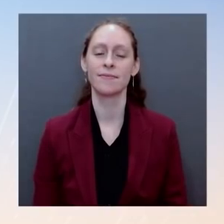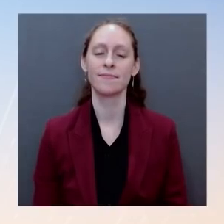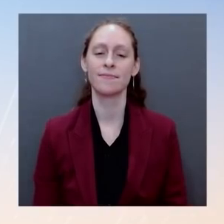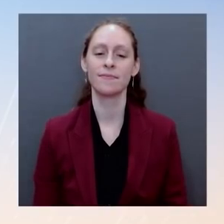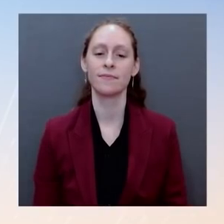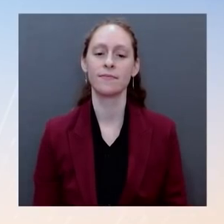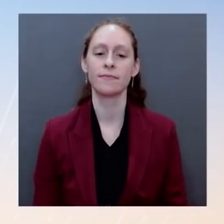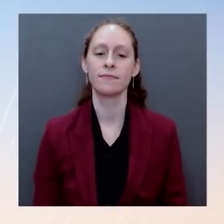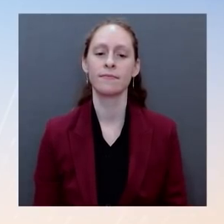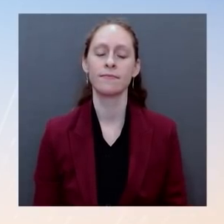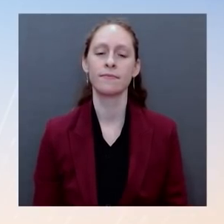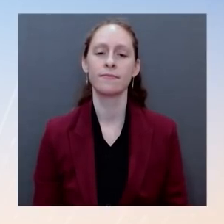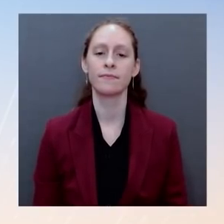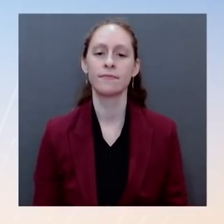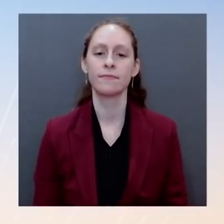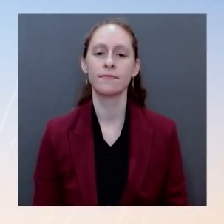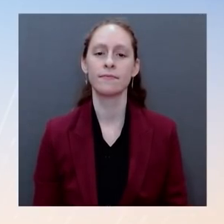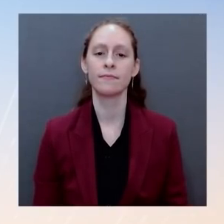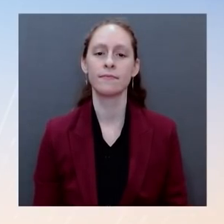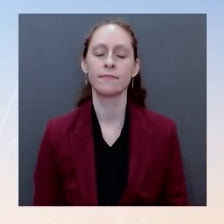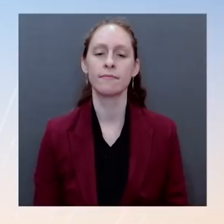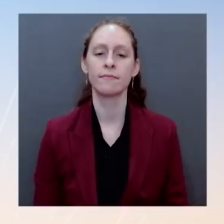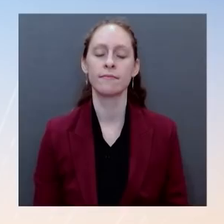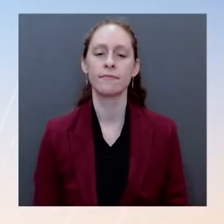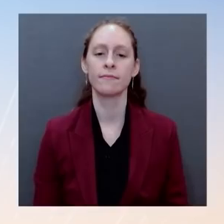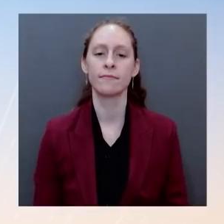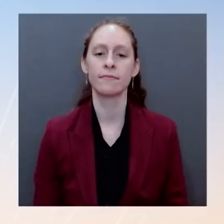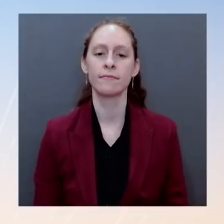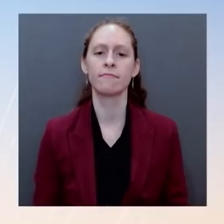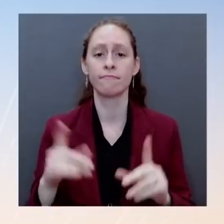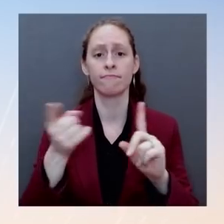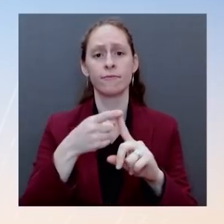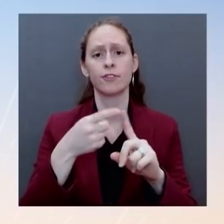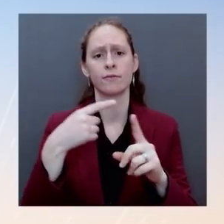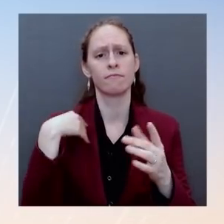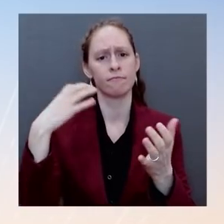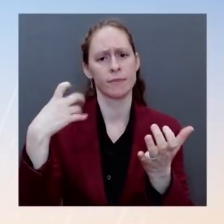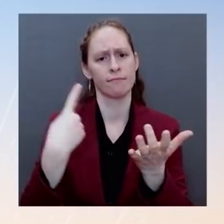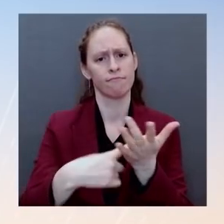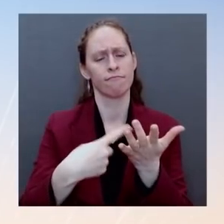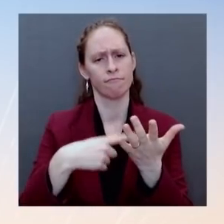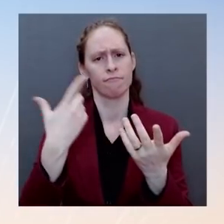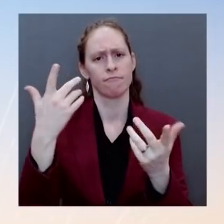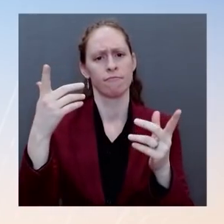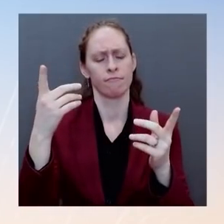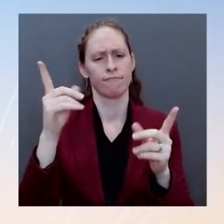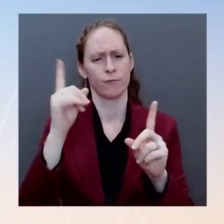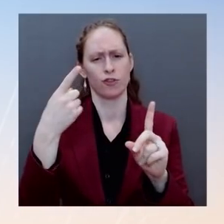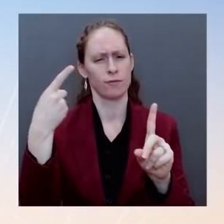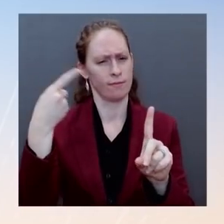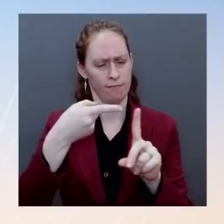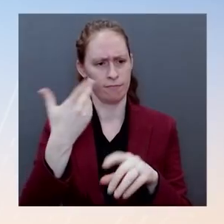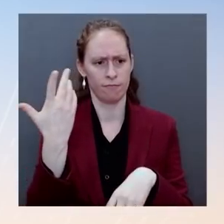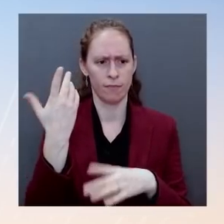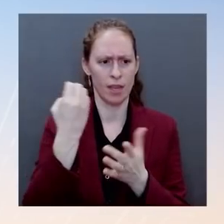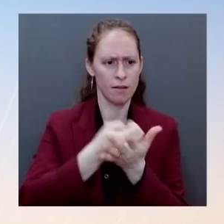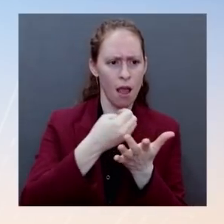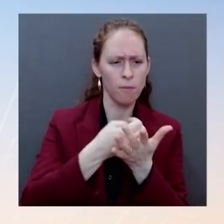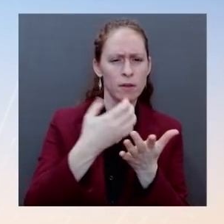of context on our current economic situation, and then happy to take questions that you have. So, four quick points.